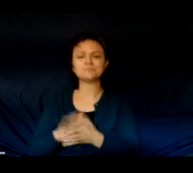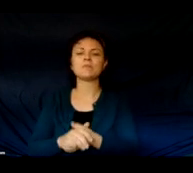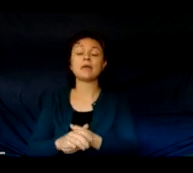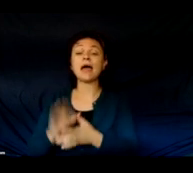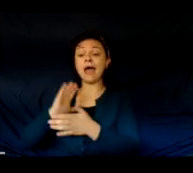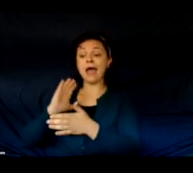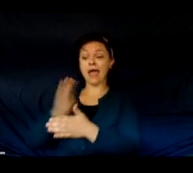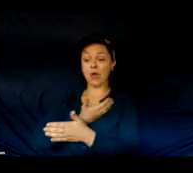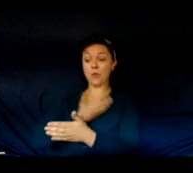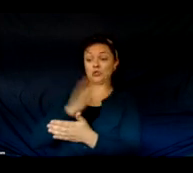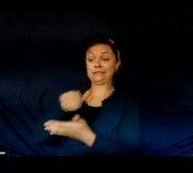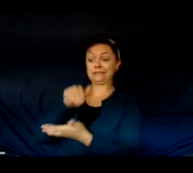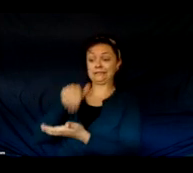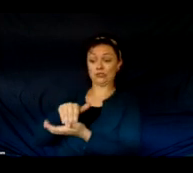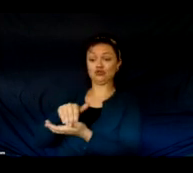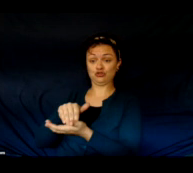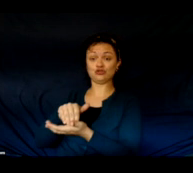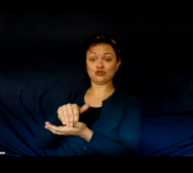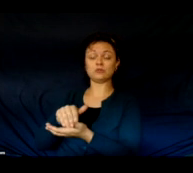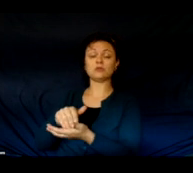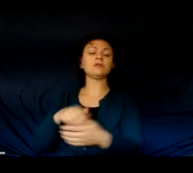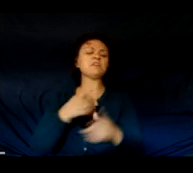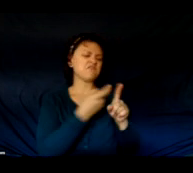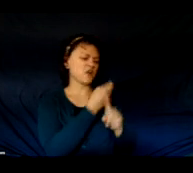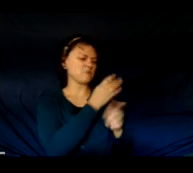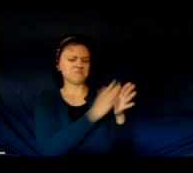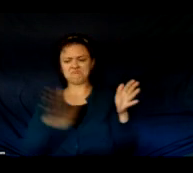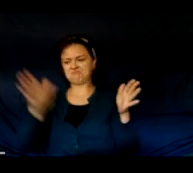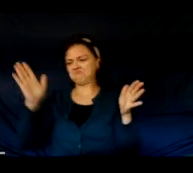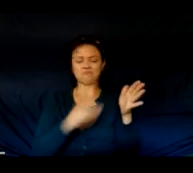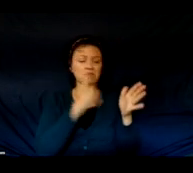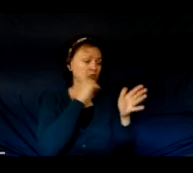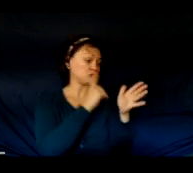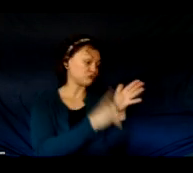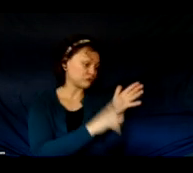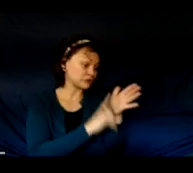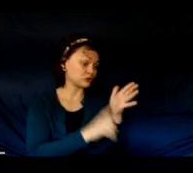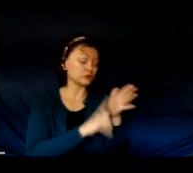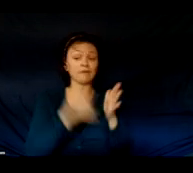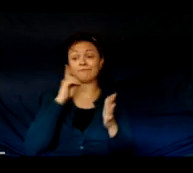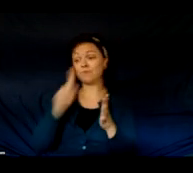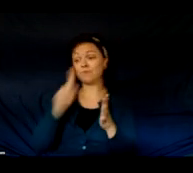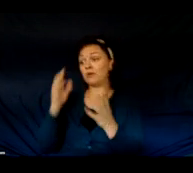from research to information dissemination is guided by